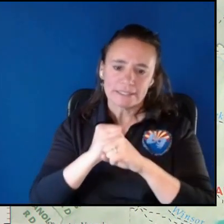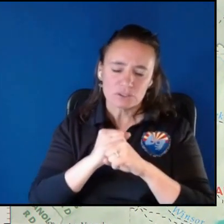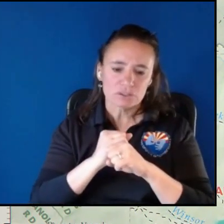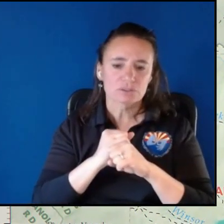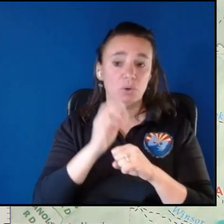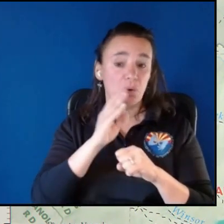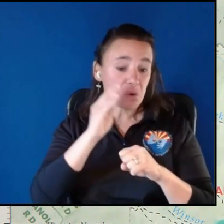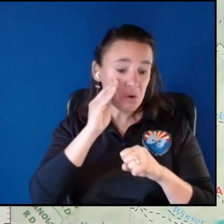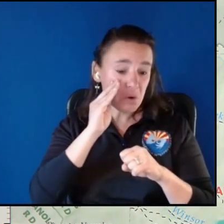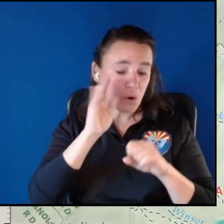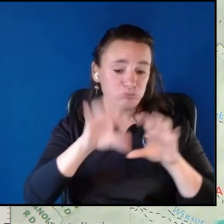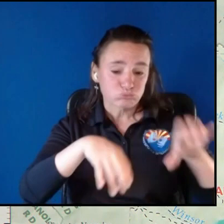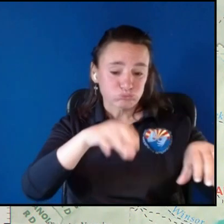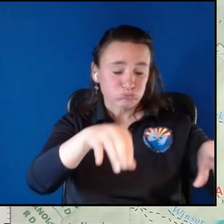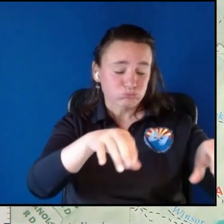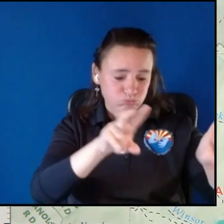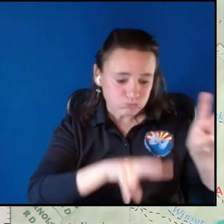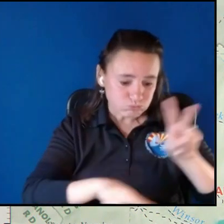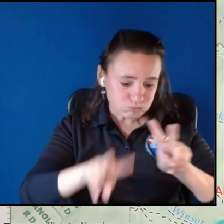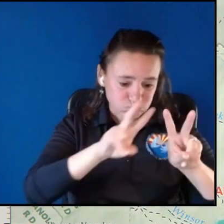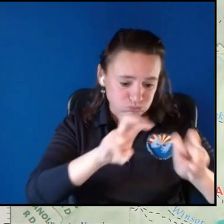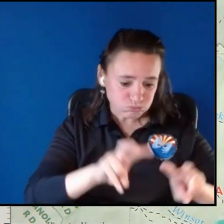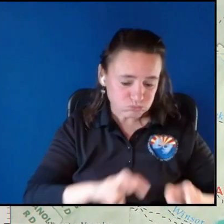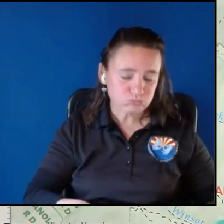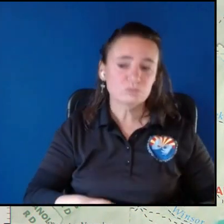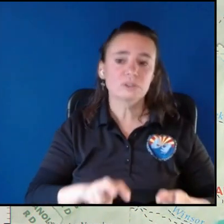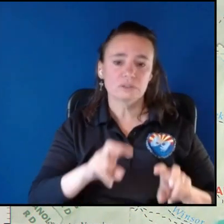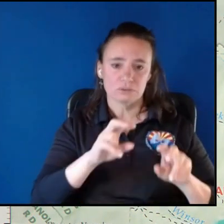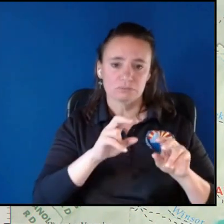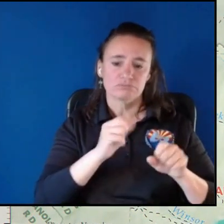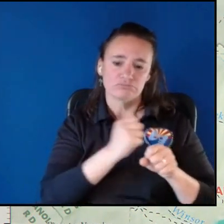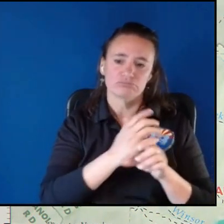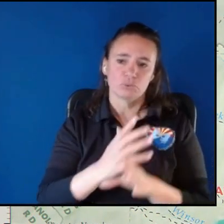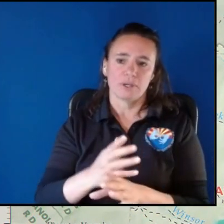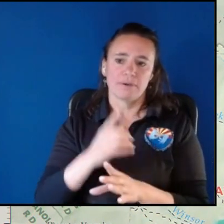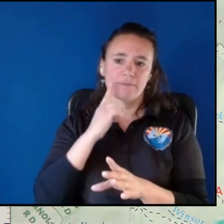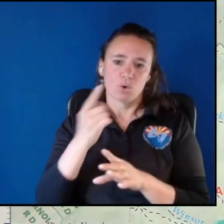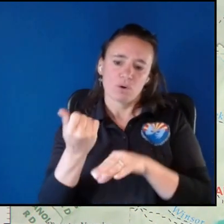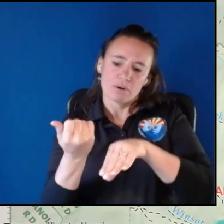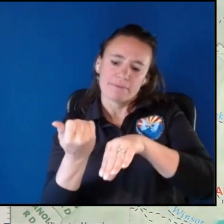in preparation for the fire moving into that area.